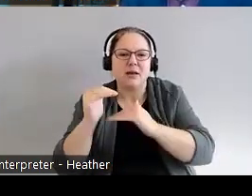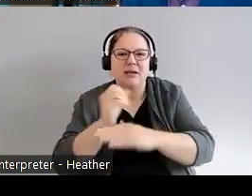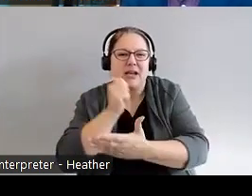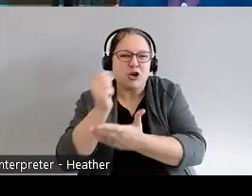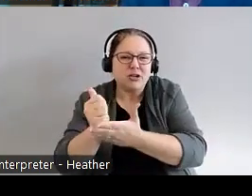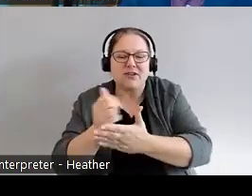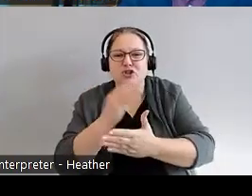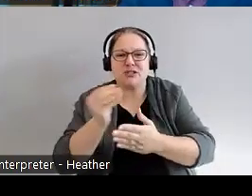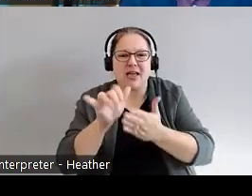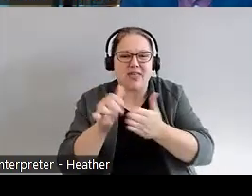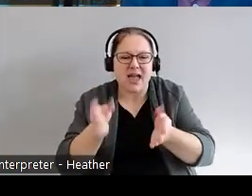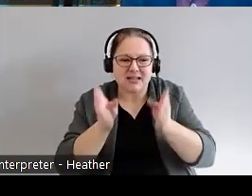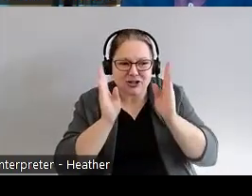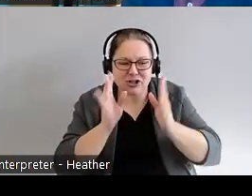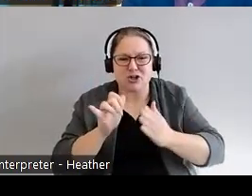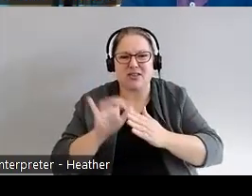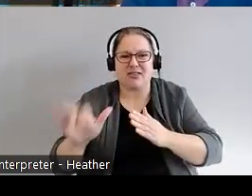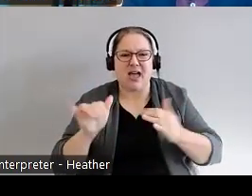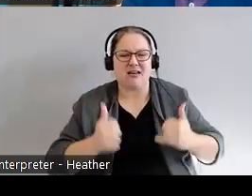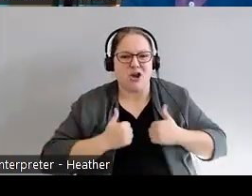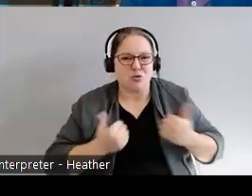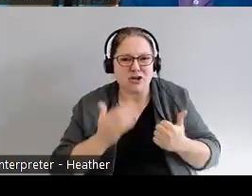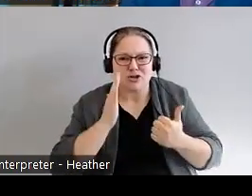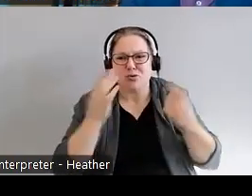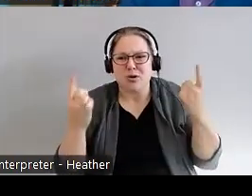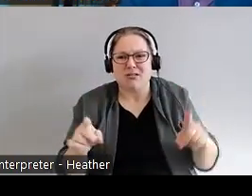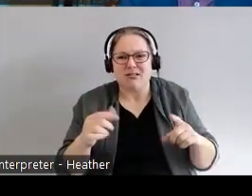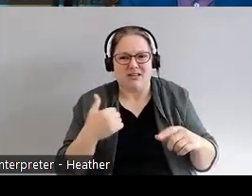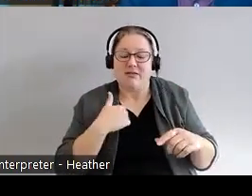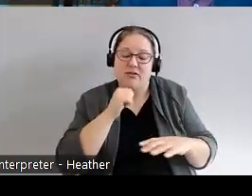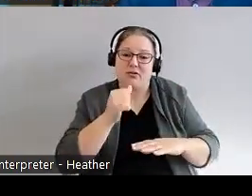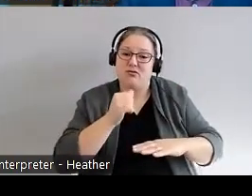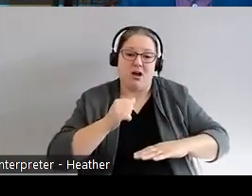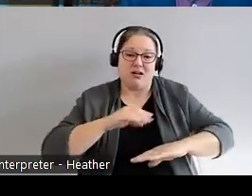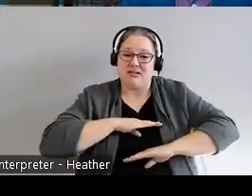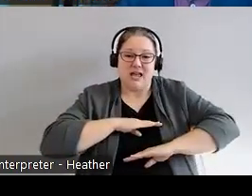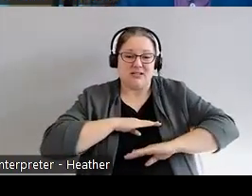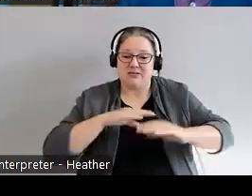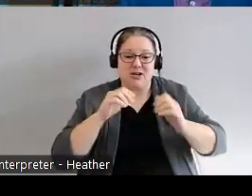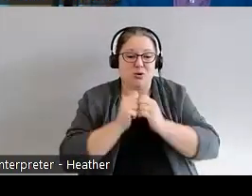that aggression brings in a hospital would get dissatisfied with uh their psychiatric care.